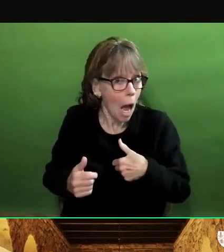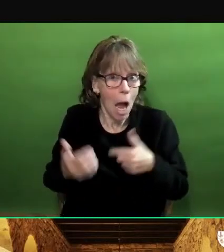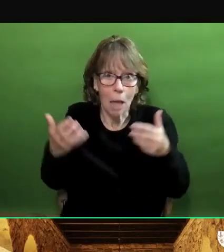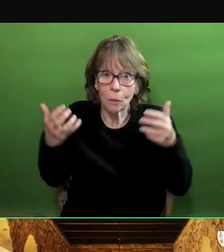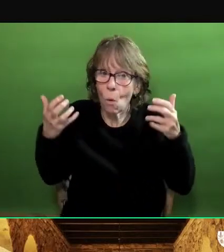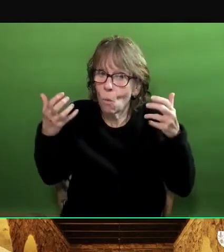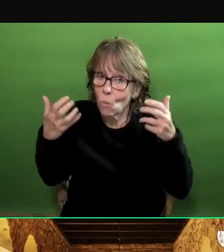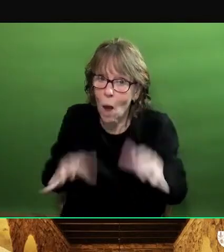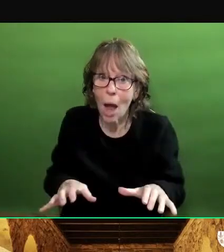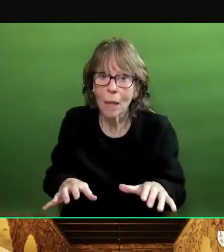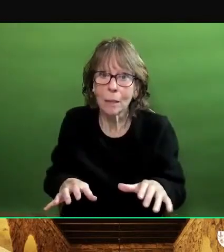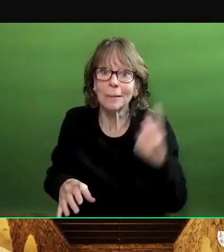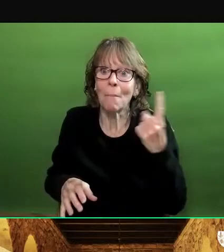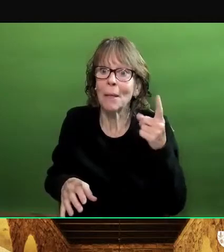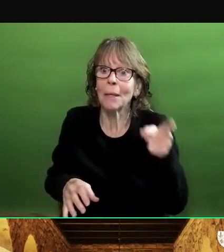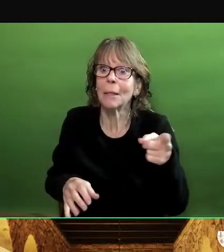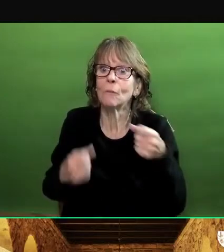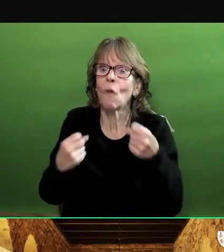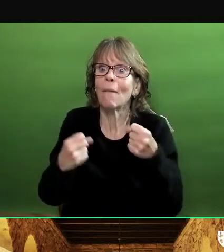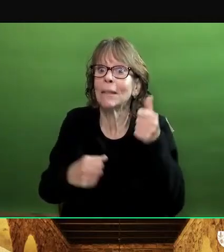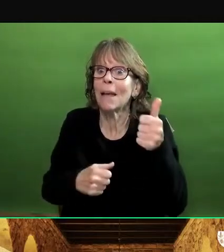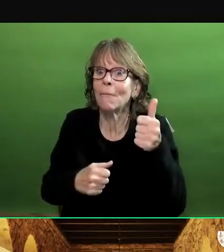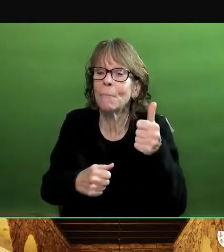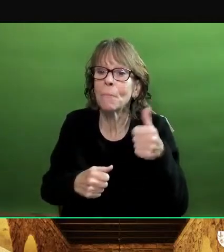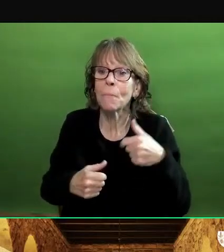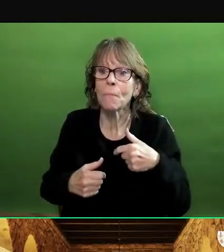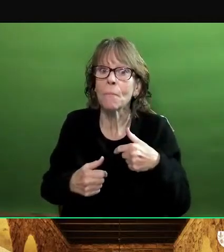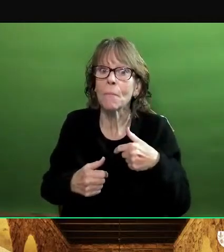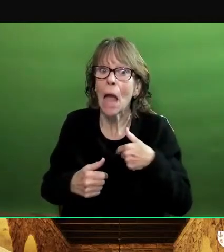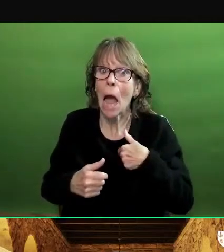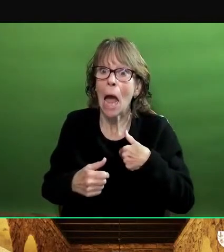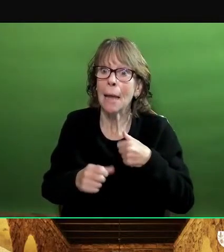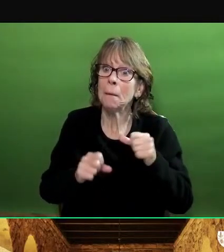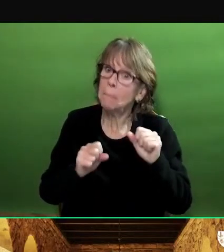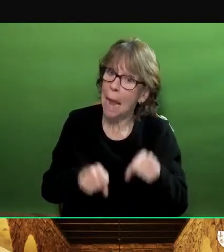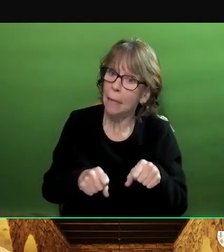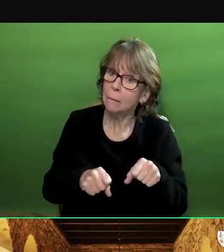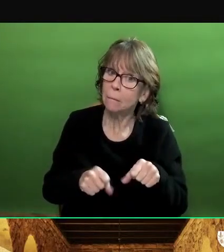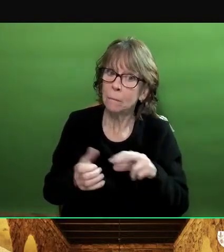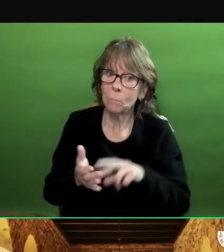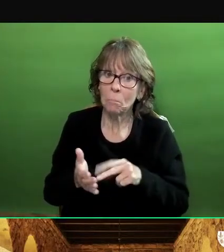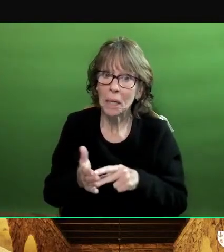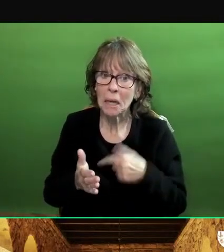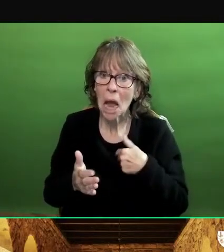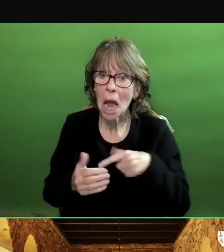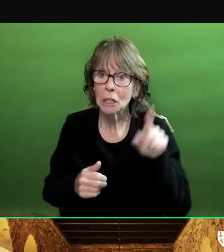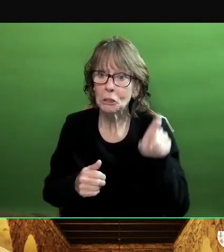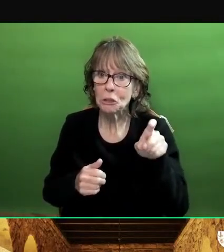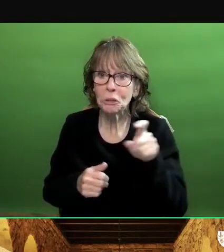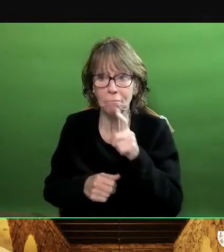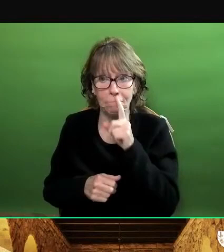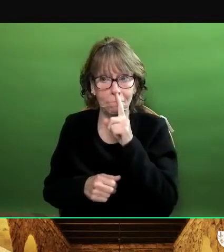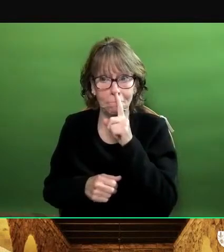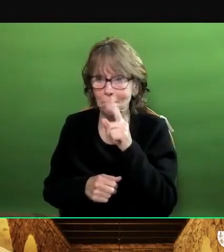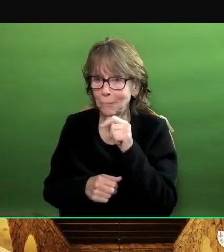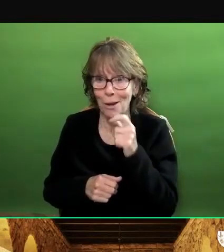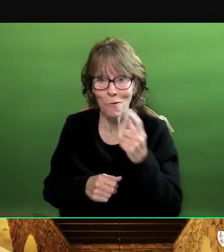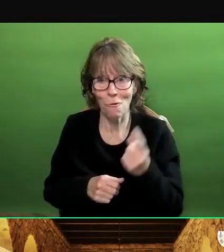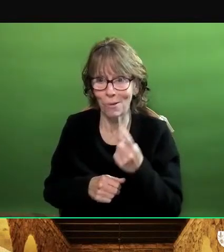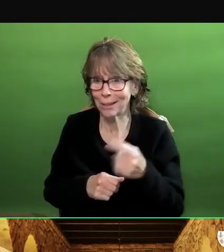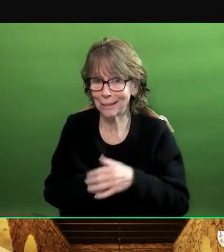Just because I can, does not mean I should. My colleagues at the National Academy of medicine,